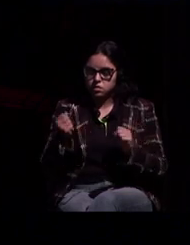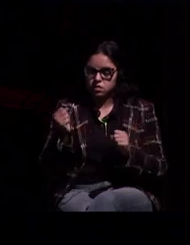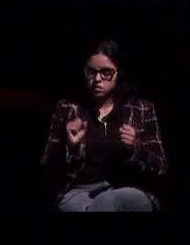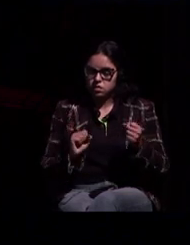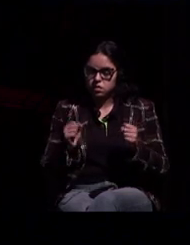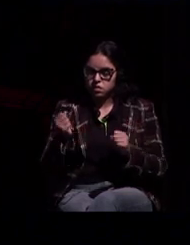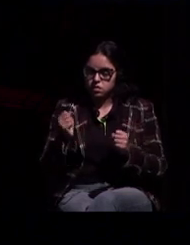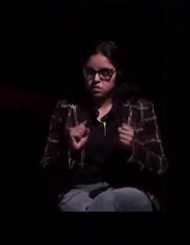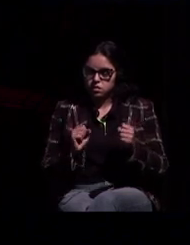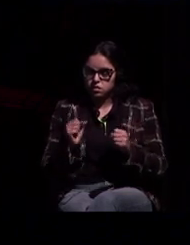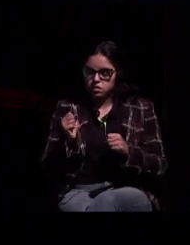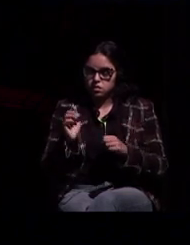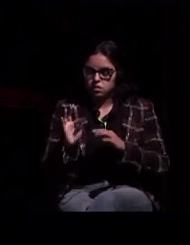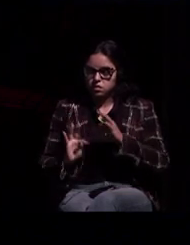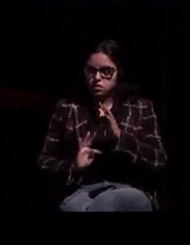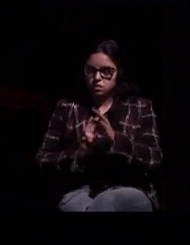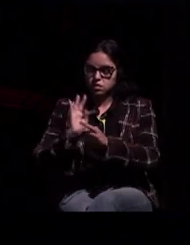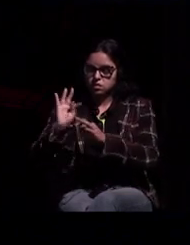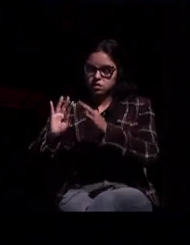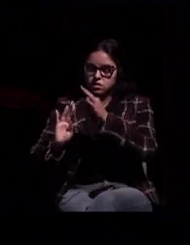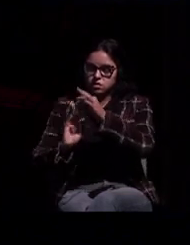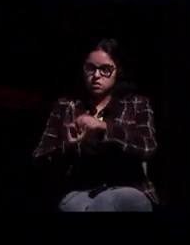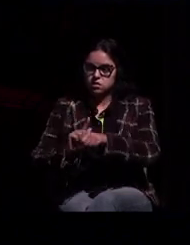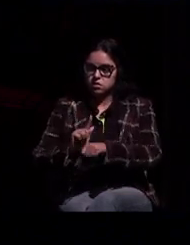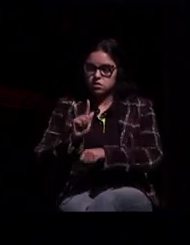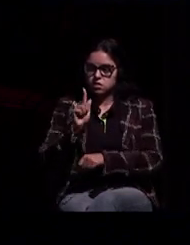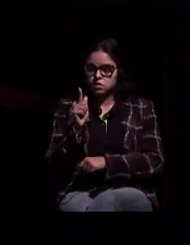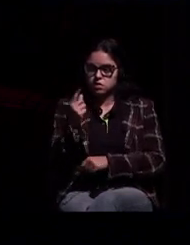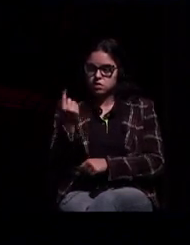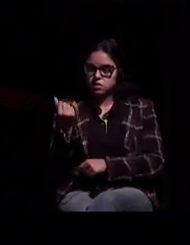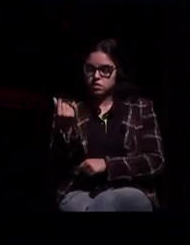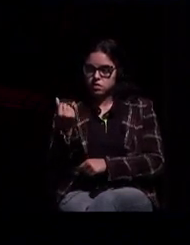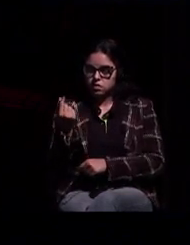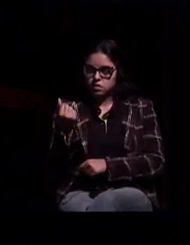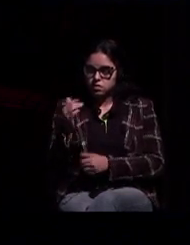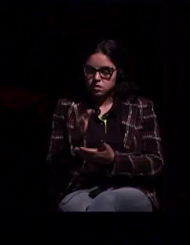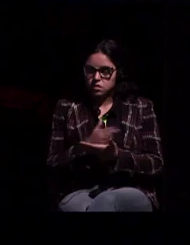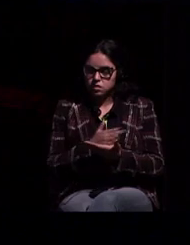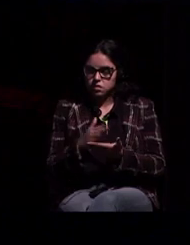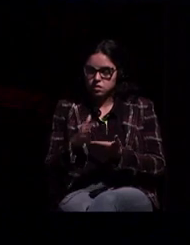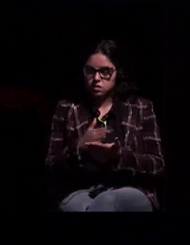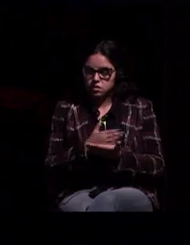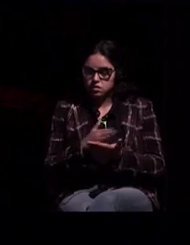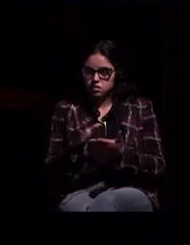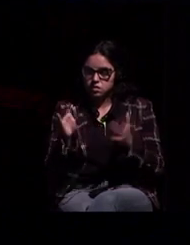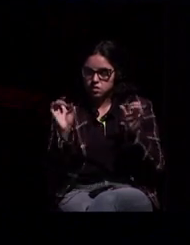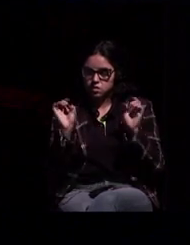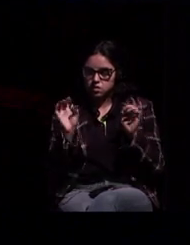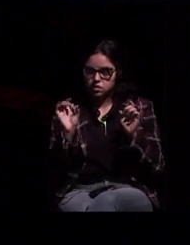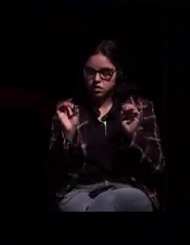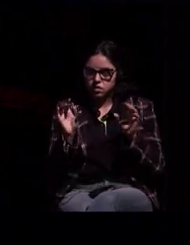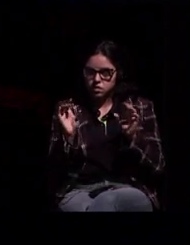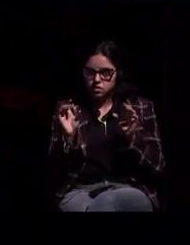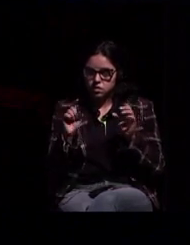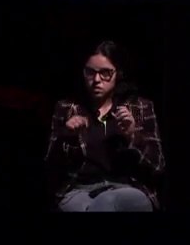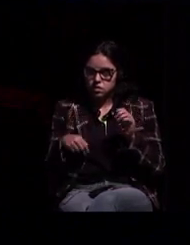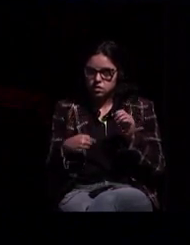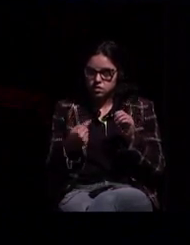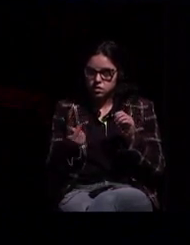and capital allocations. I will give you a few examples: Especially after the 2008 economic crisis